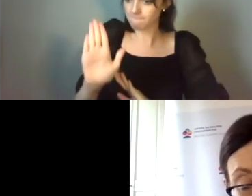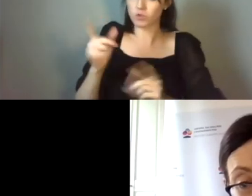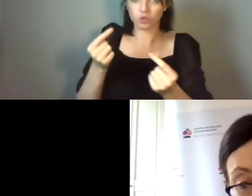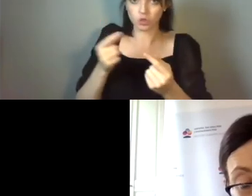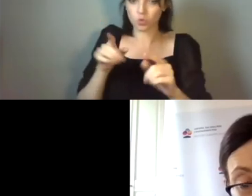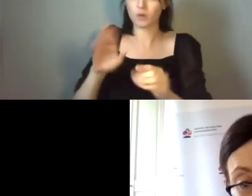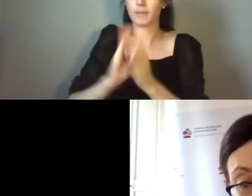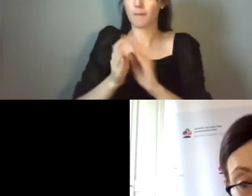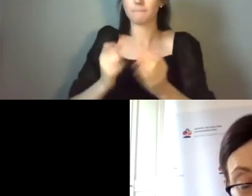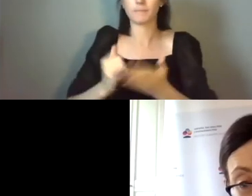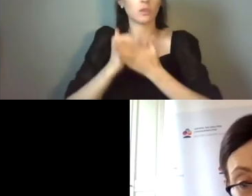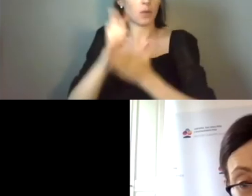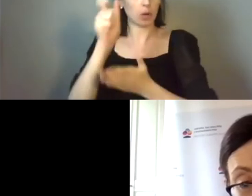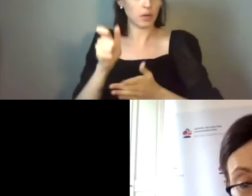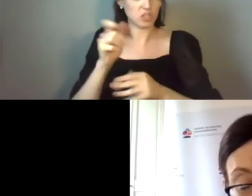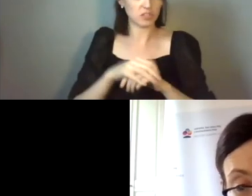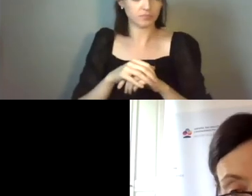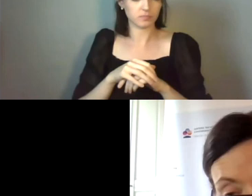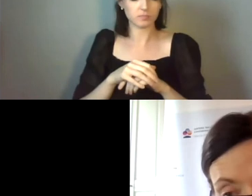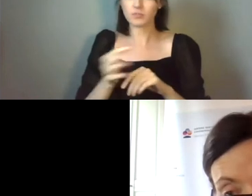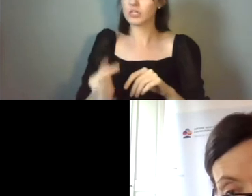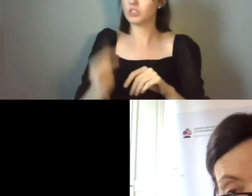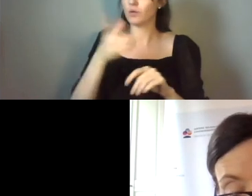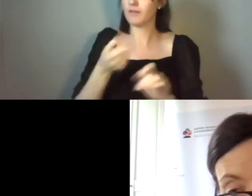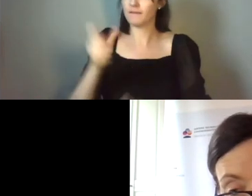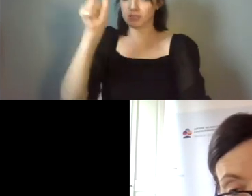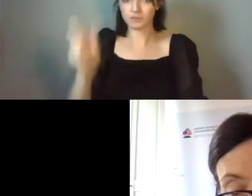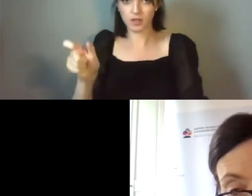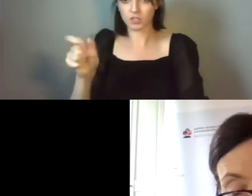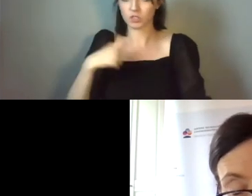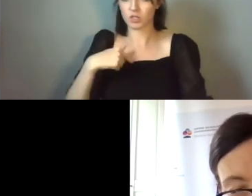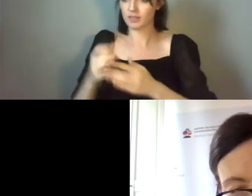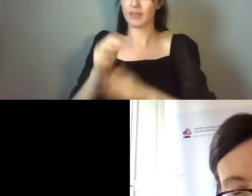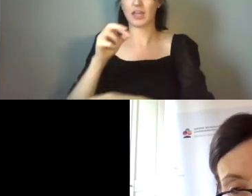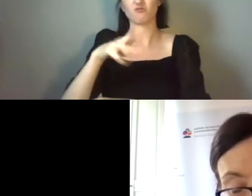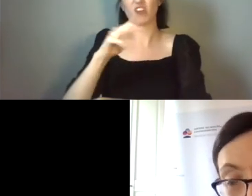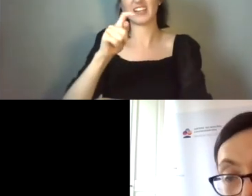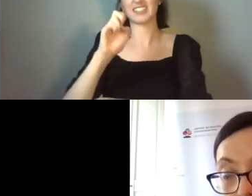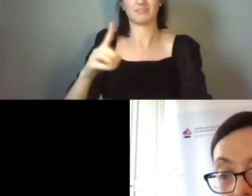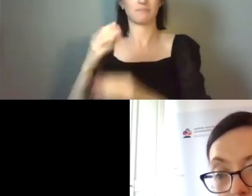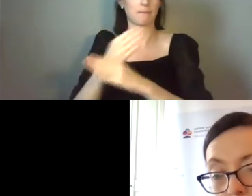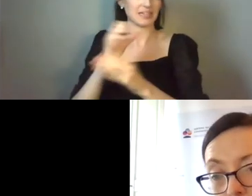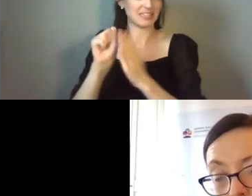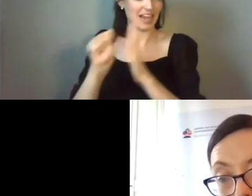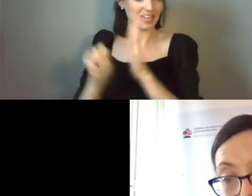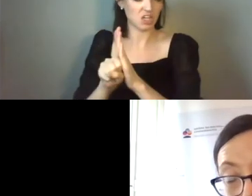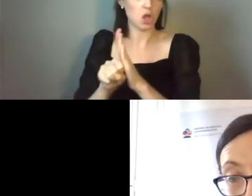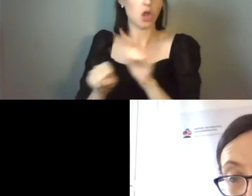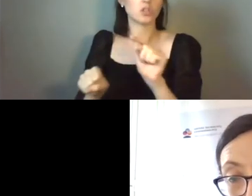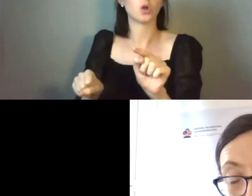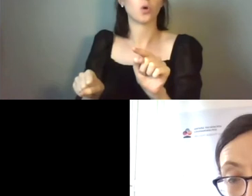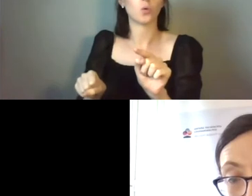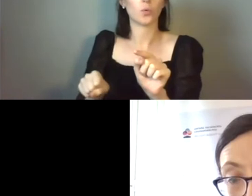And are designated supporters remunerated by the State? I suppose there is the panel